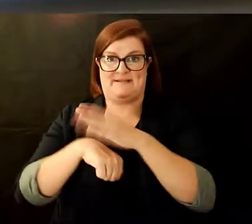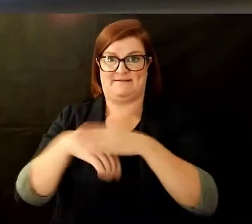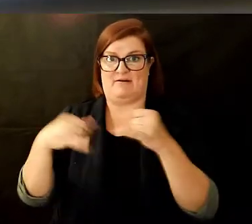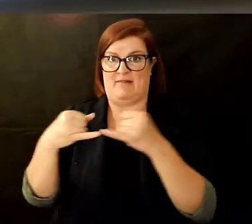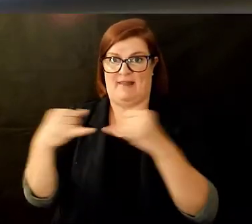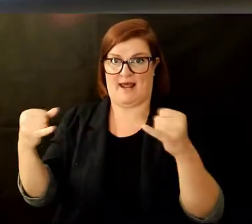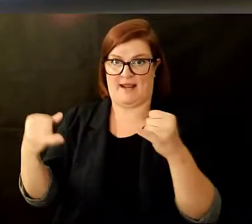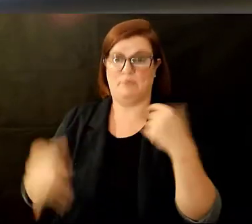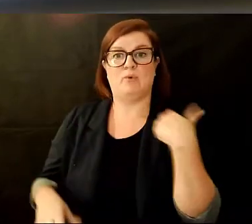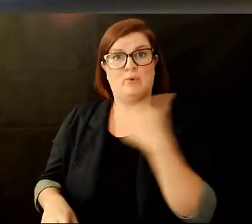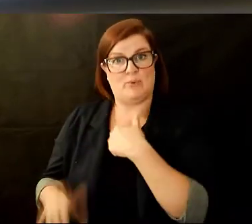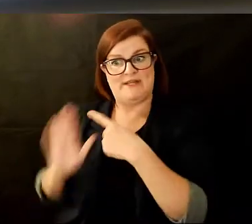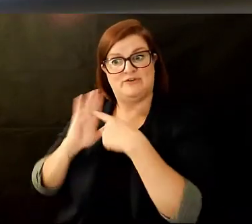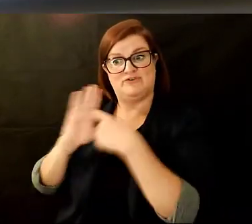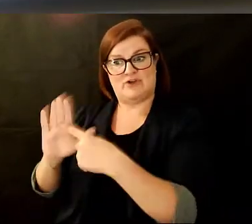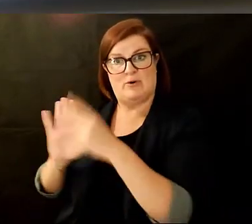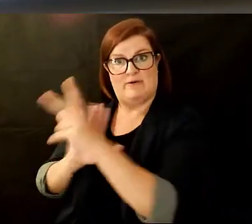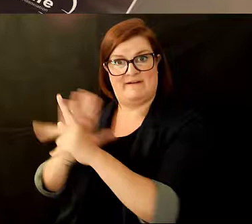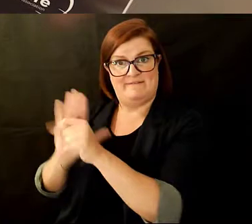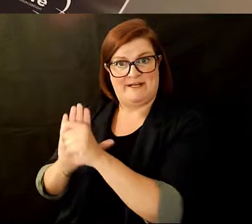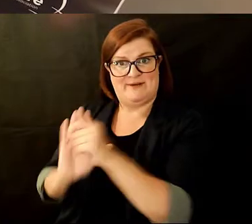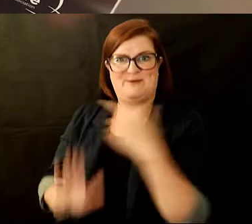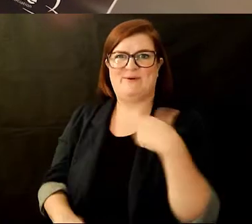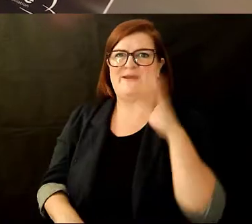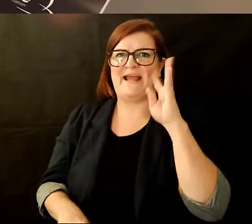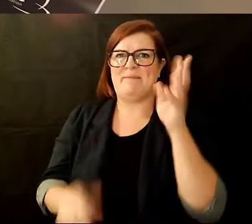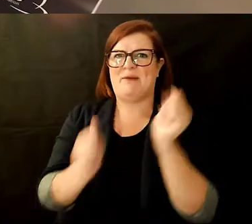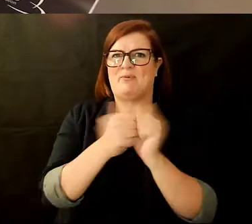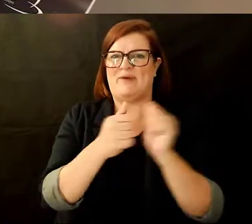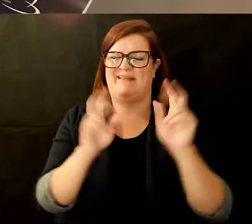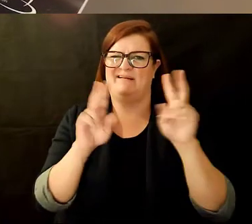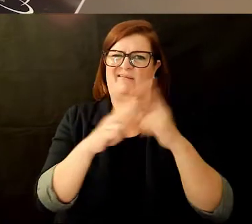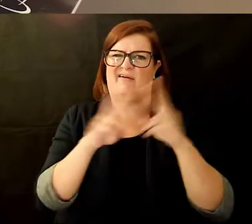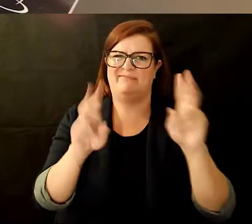where we can still show videos. So we came up with The Professional Chef.